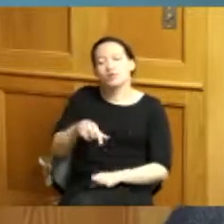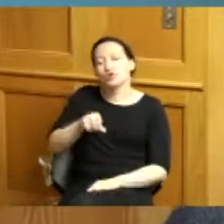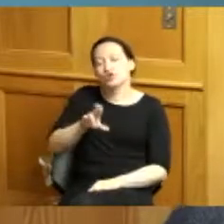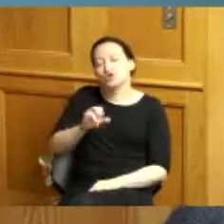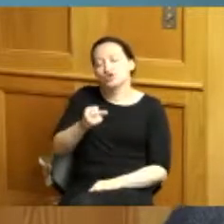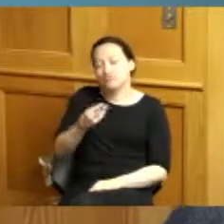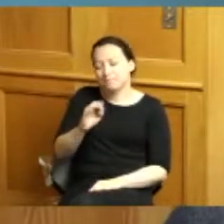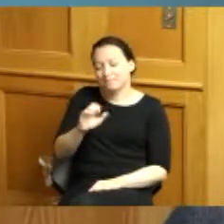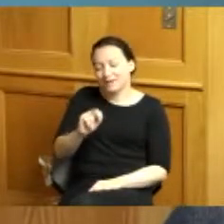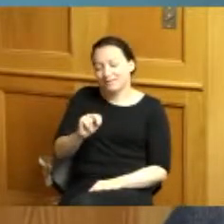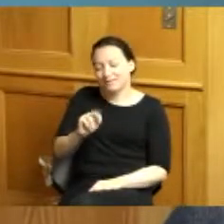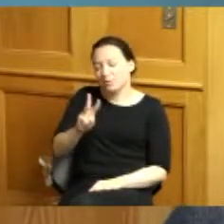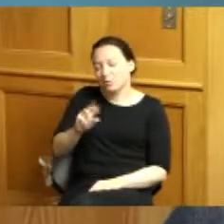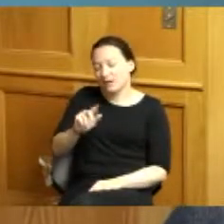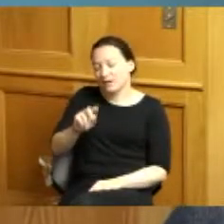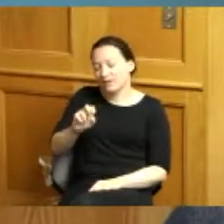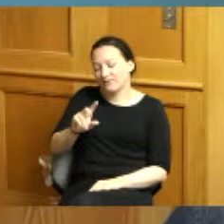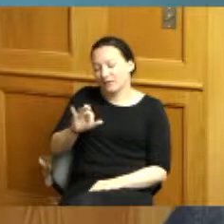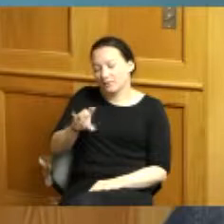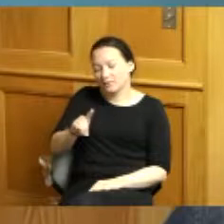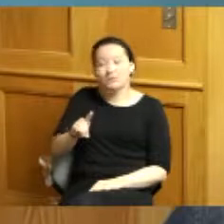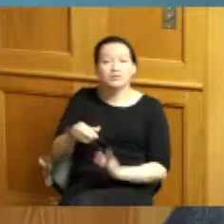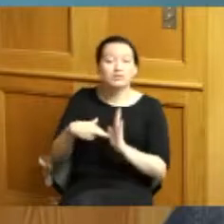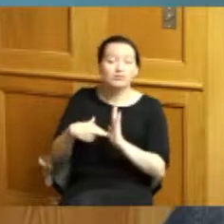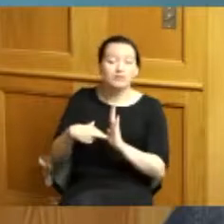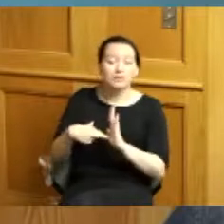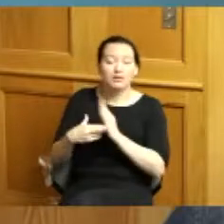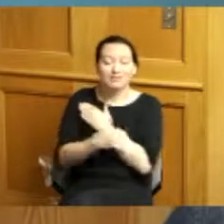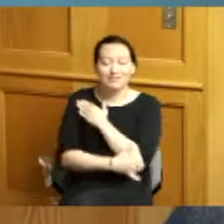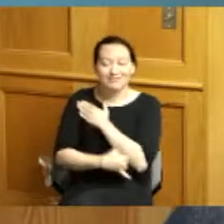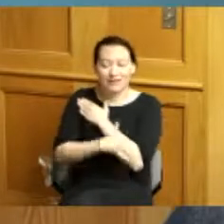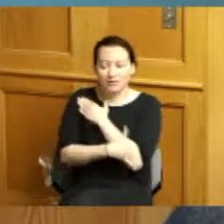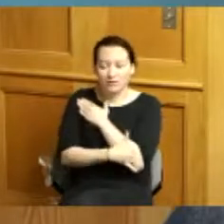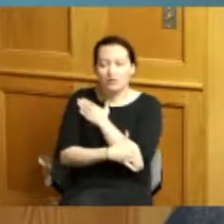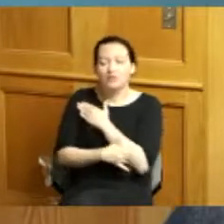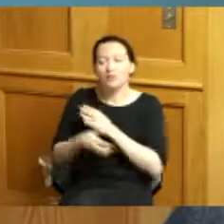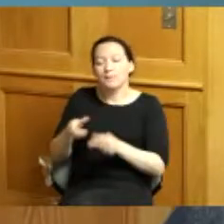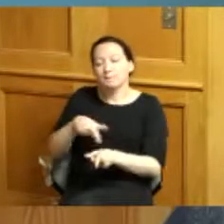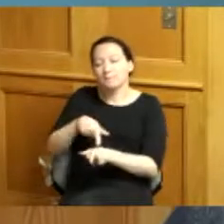Board of Hamilton County Commission on behalf of County facilities for Professional Services for